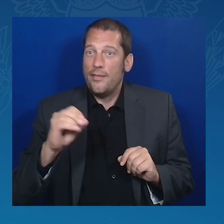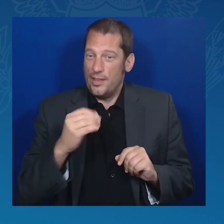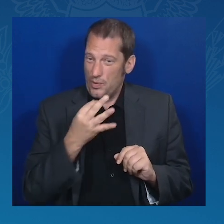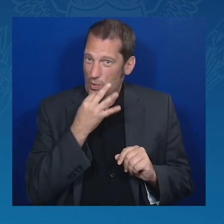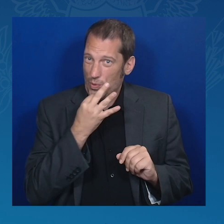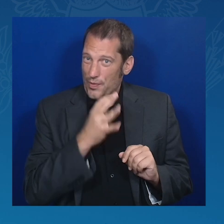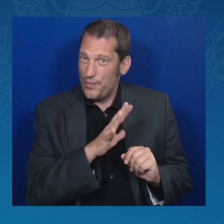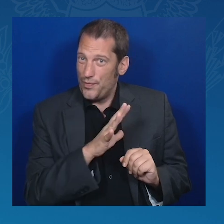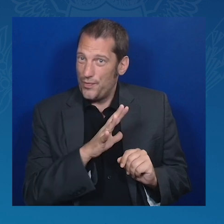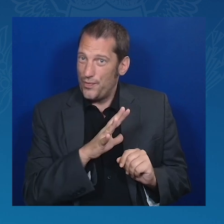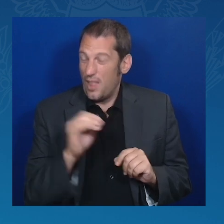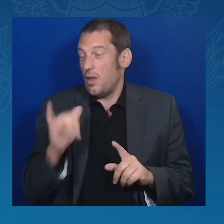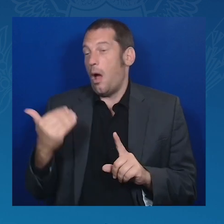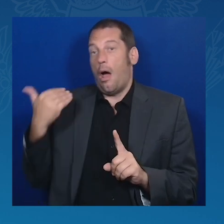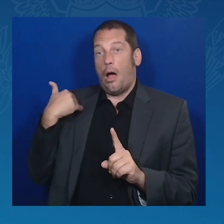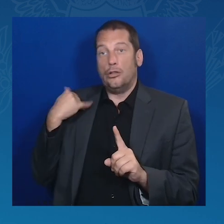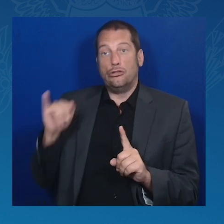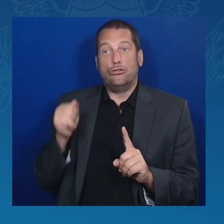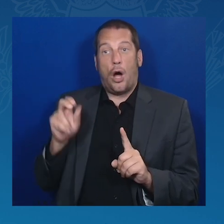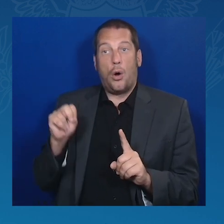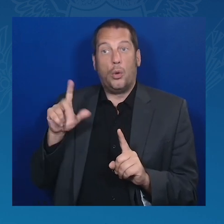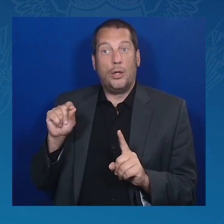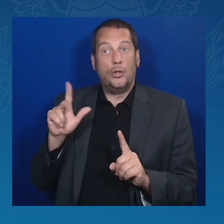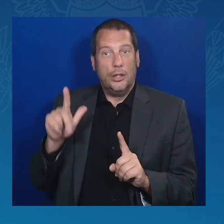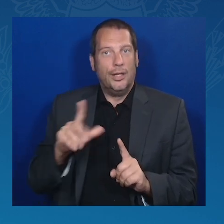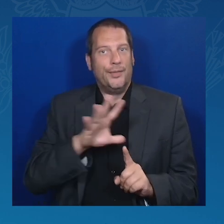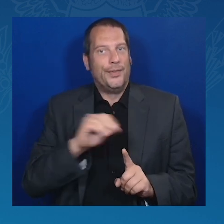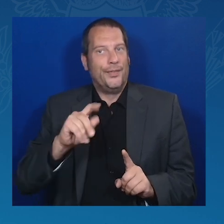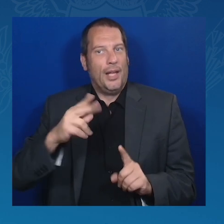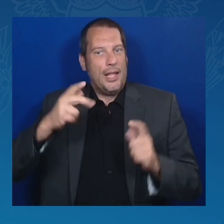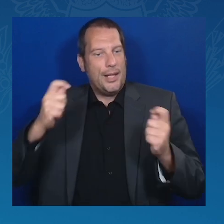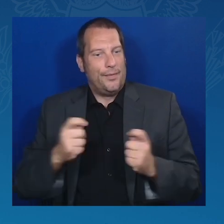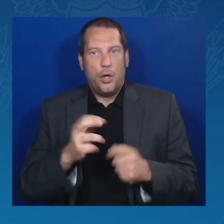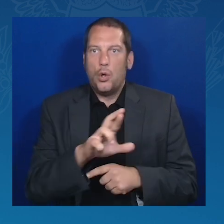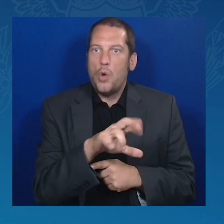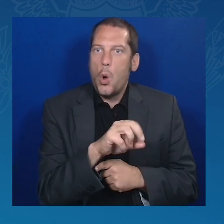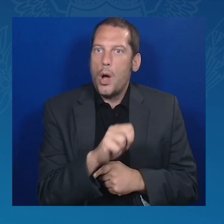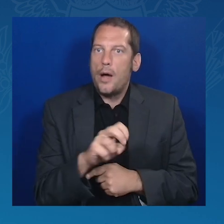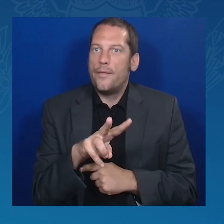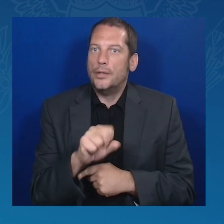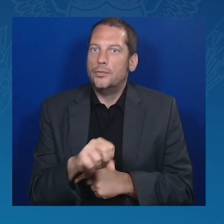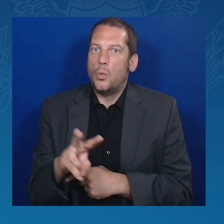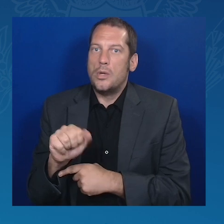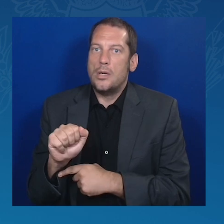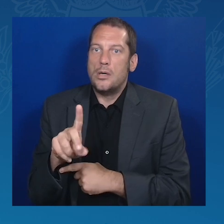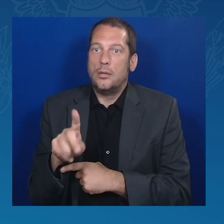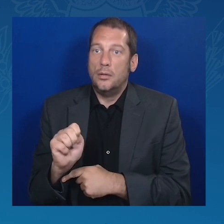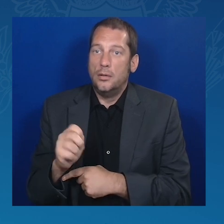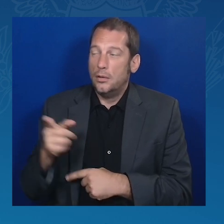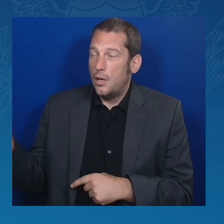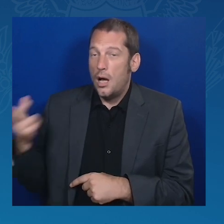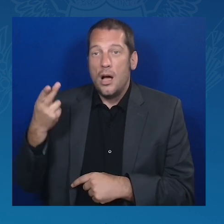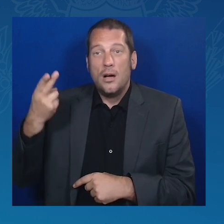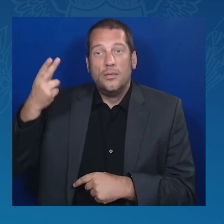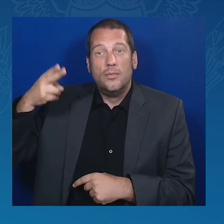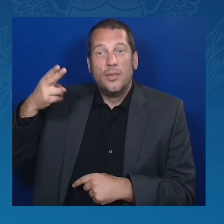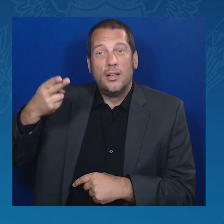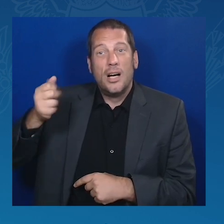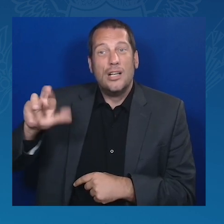Through it all, Vice President Harris has been a fierce fighter for reproductive freedoms, and she's also been an incredibly inspiring